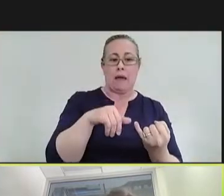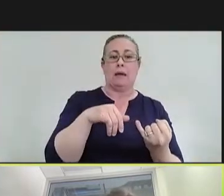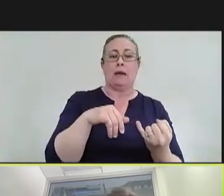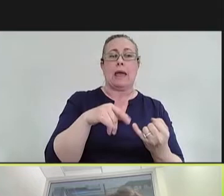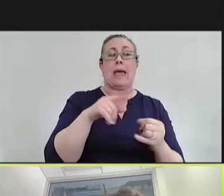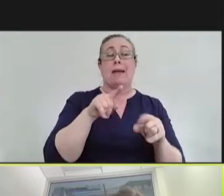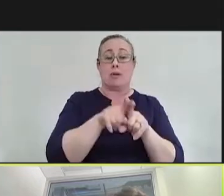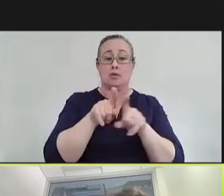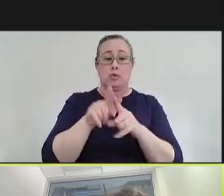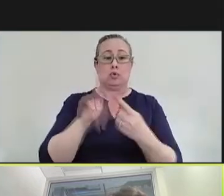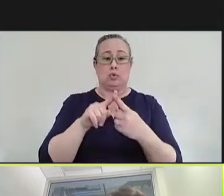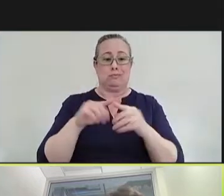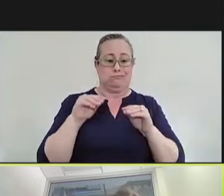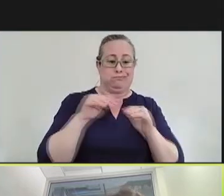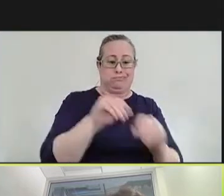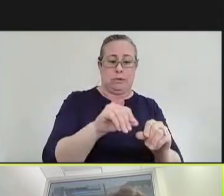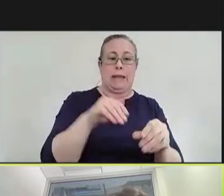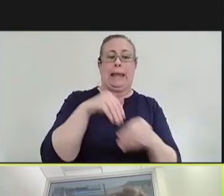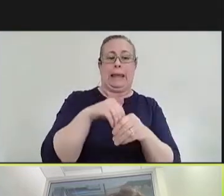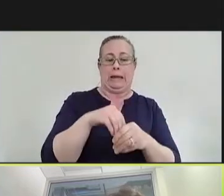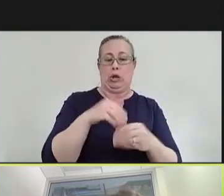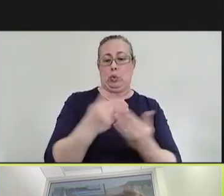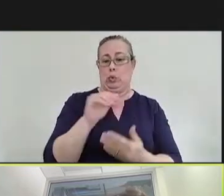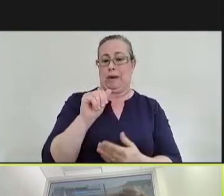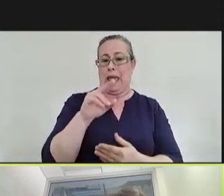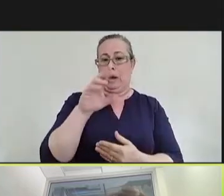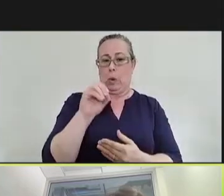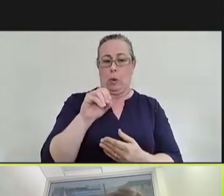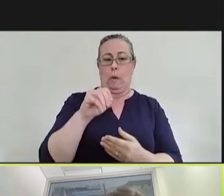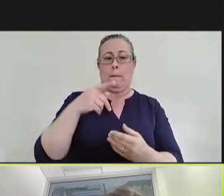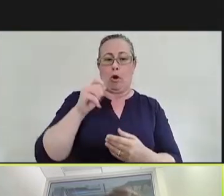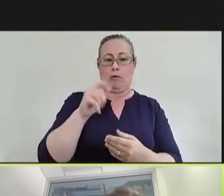nanoparticle. And so at the top here is showing you this is a two-component AI particle called